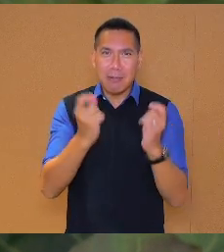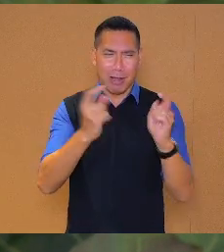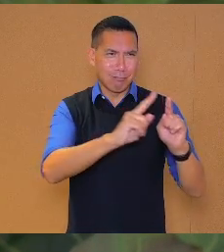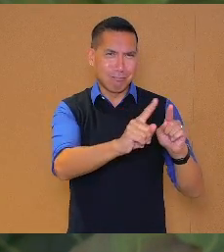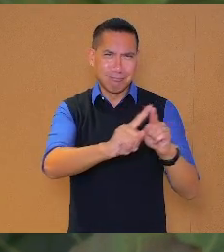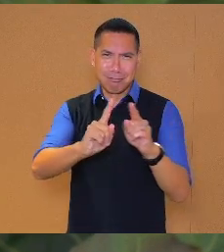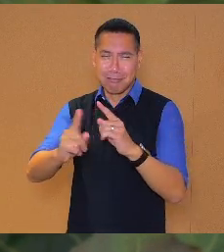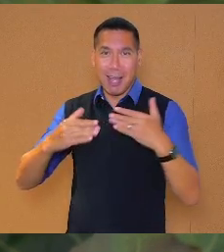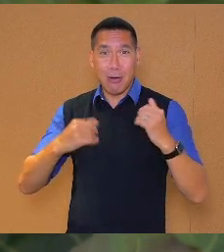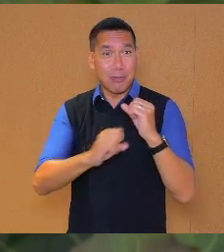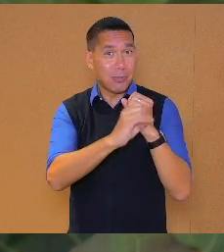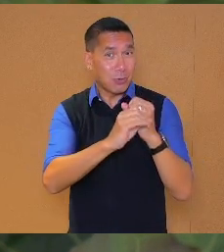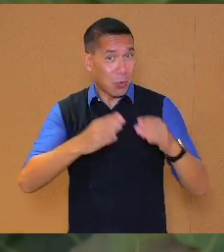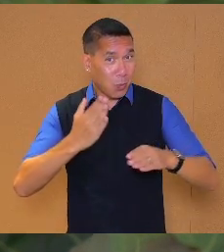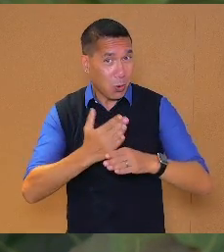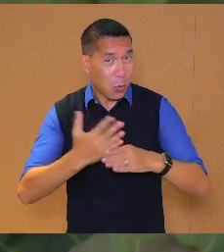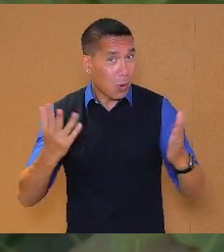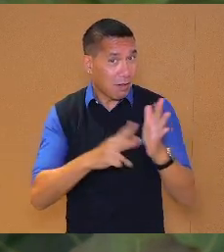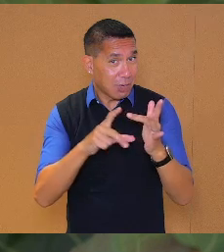in Victoria. Thank you for all attending,